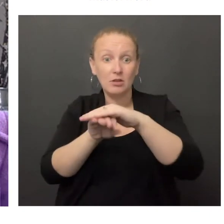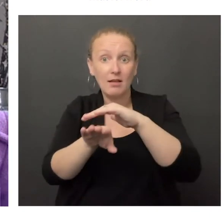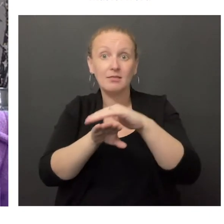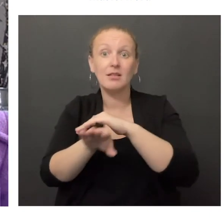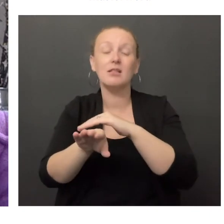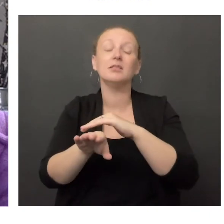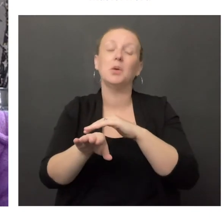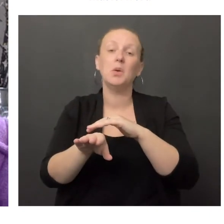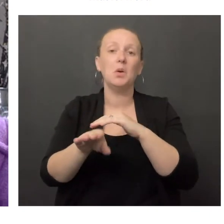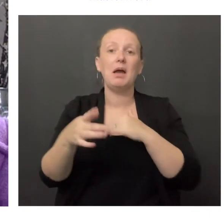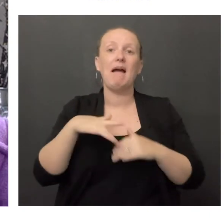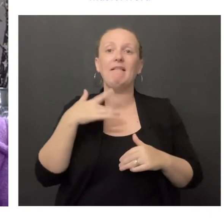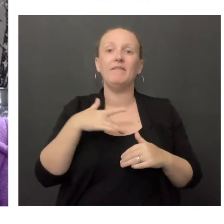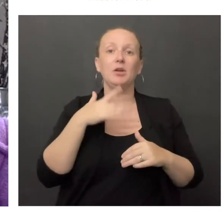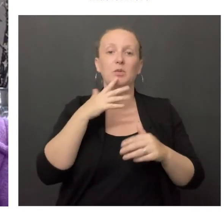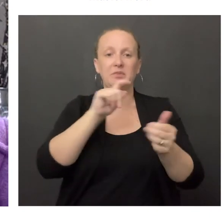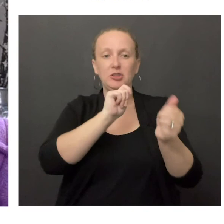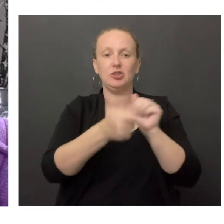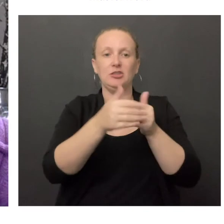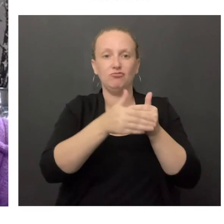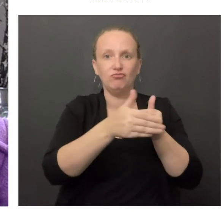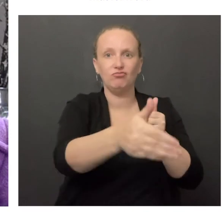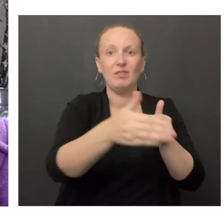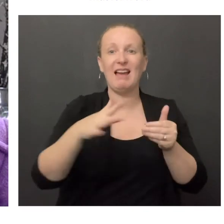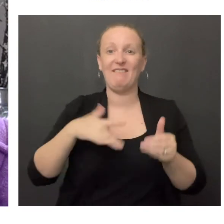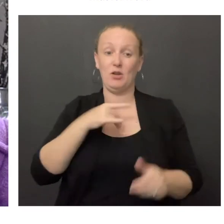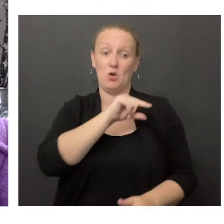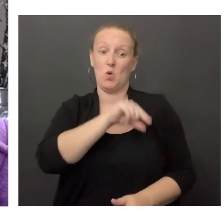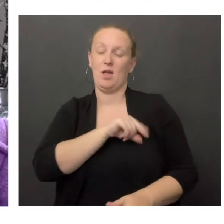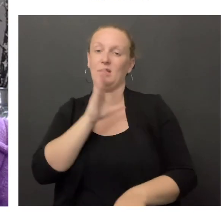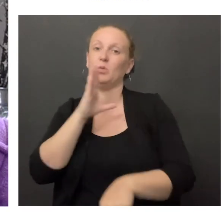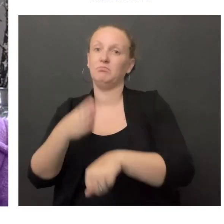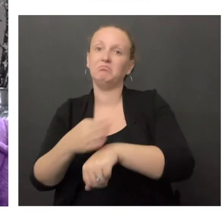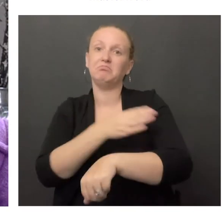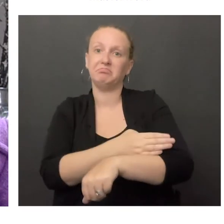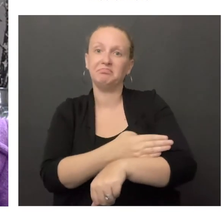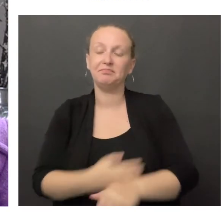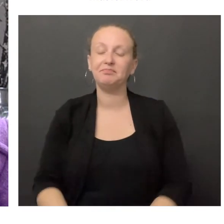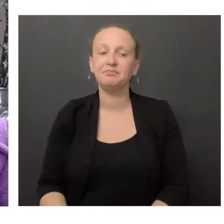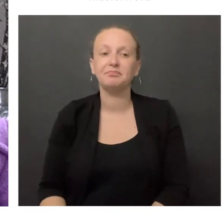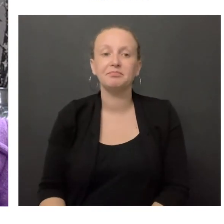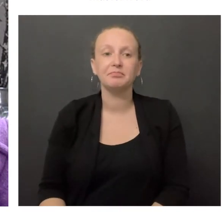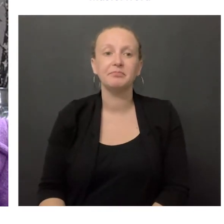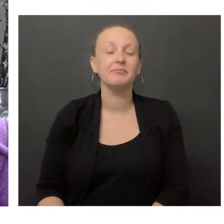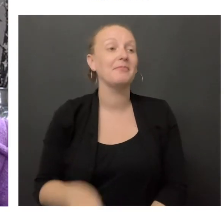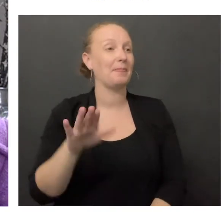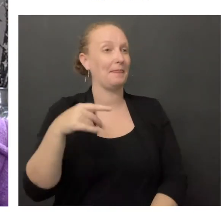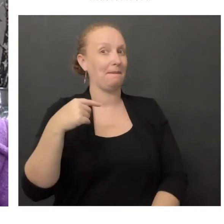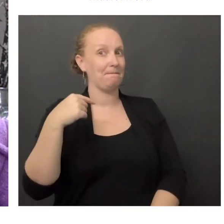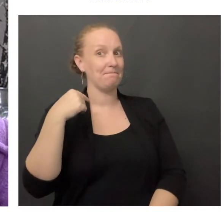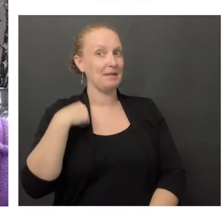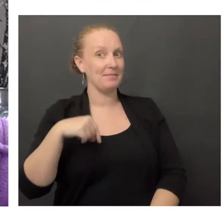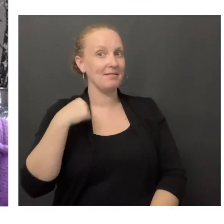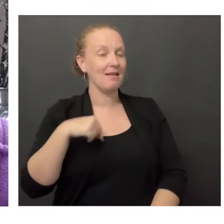better than it ever was. I really like what you shared, that the interpreters actually moved into the heart of the